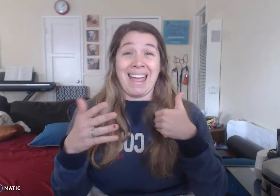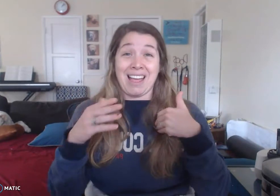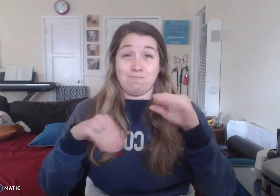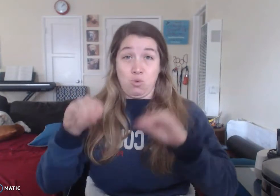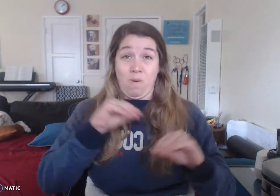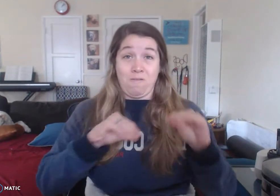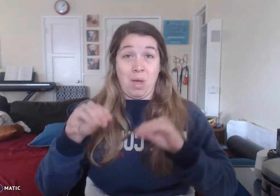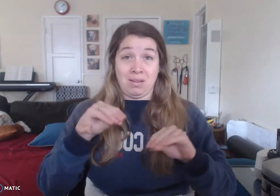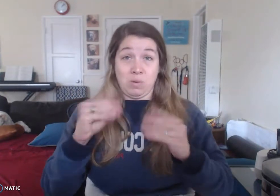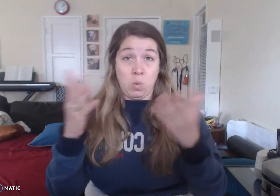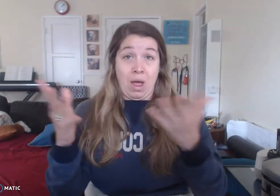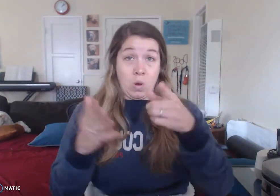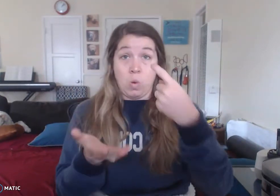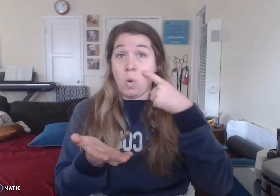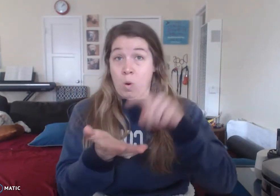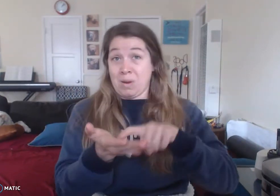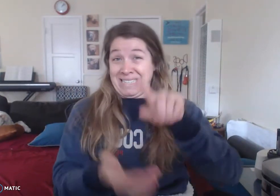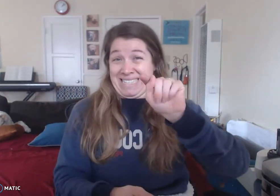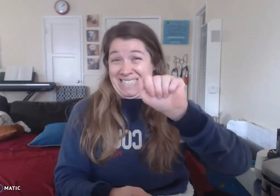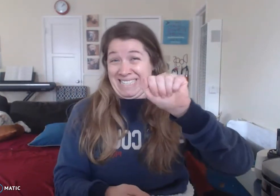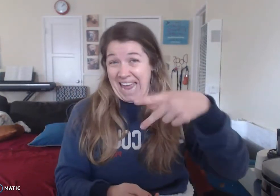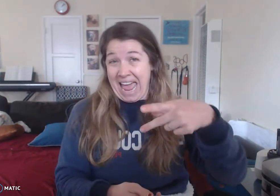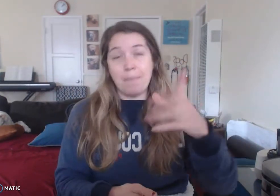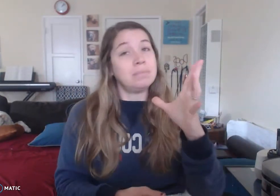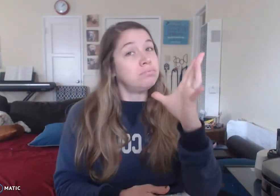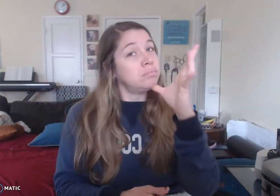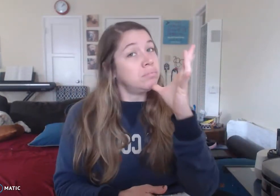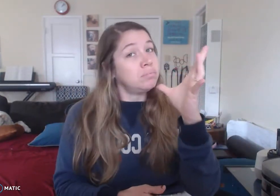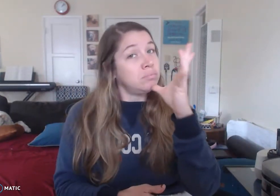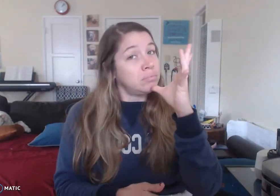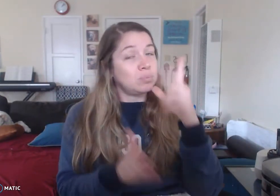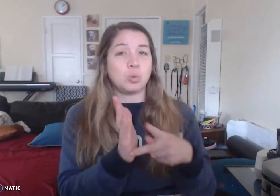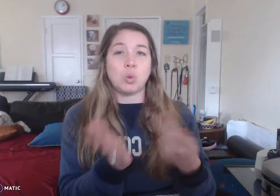All signs also have movement. Notice the movement of mom is to tap the twice on the chin